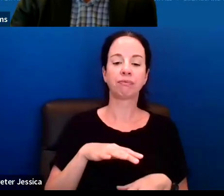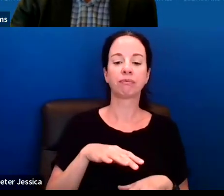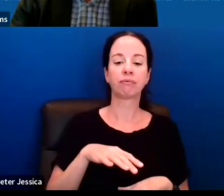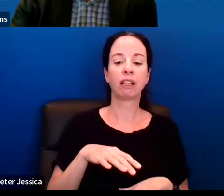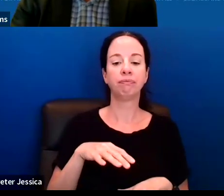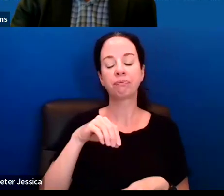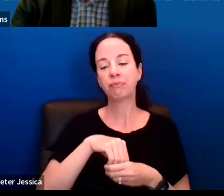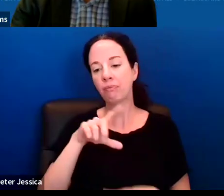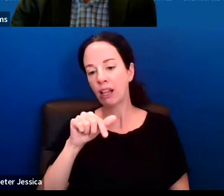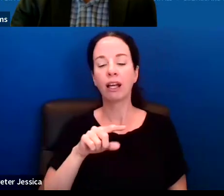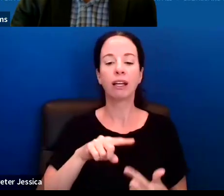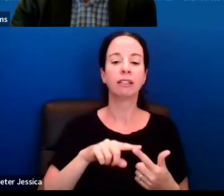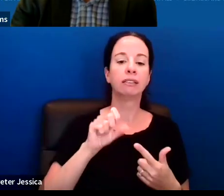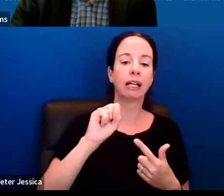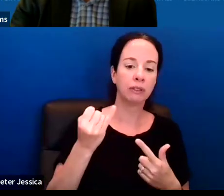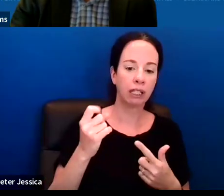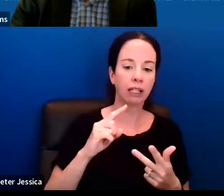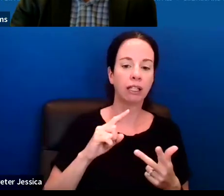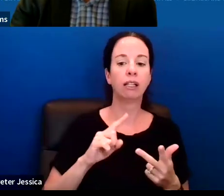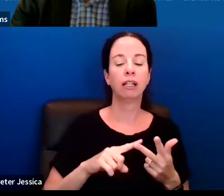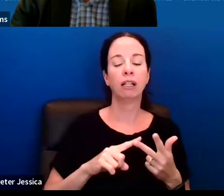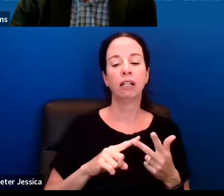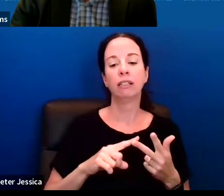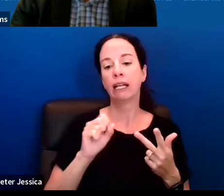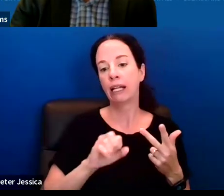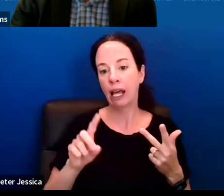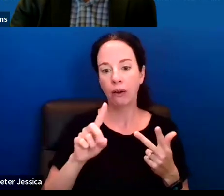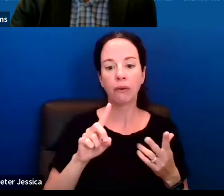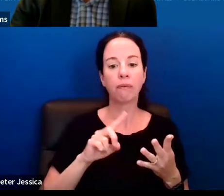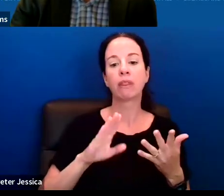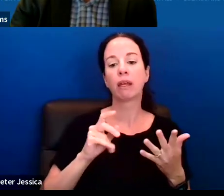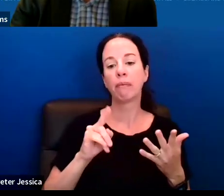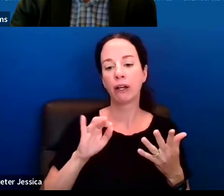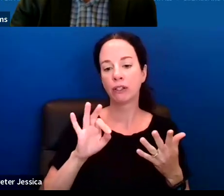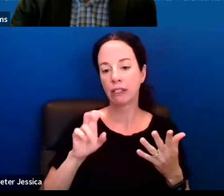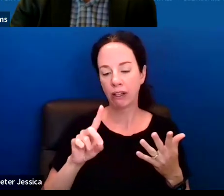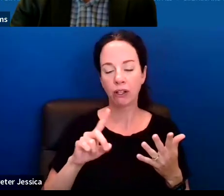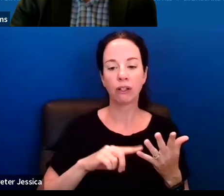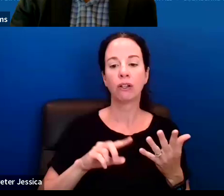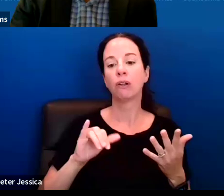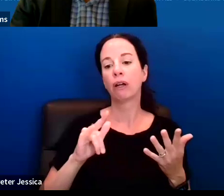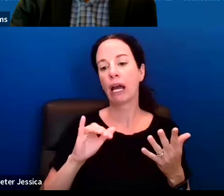and San Diego, and Bakersfield, and, you know, Ukiah, and all these other places that